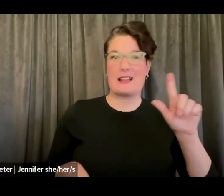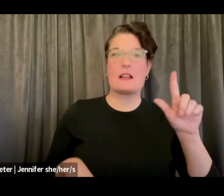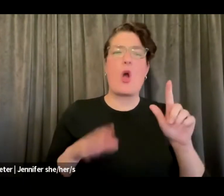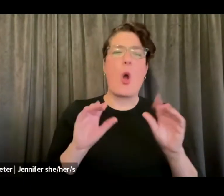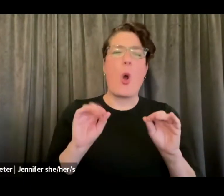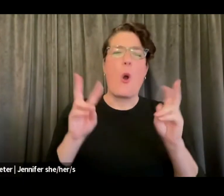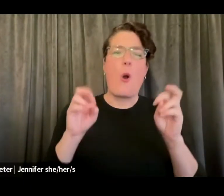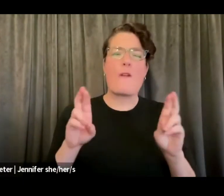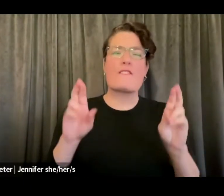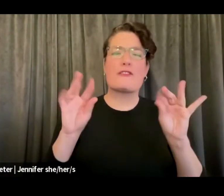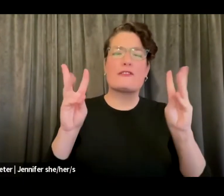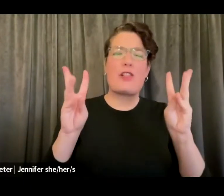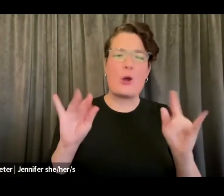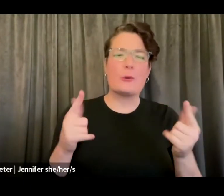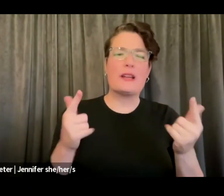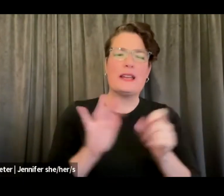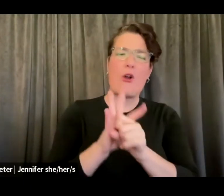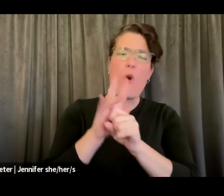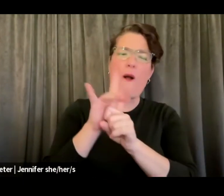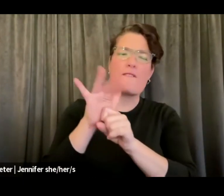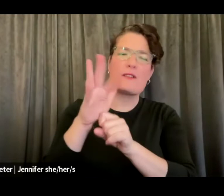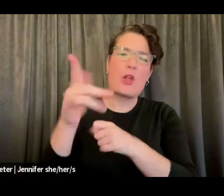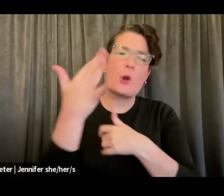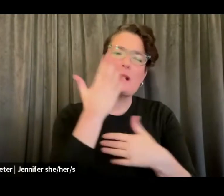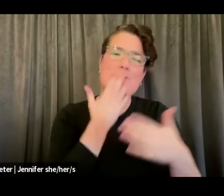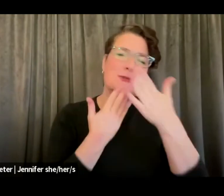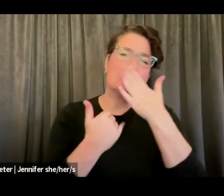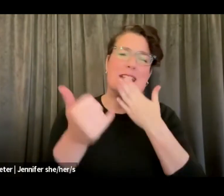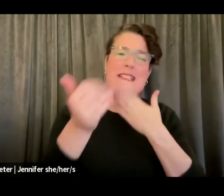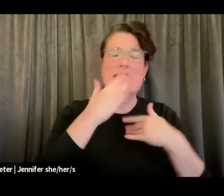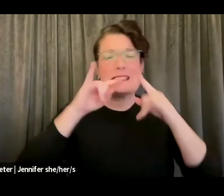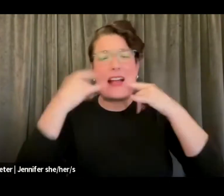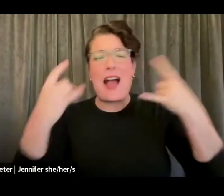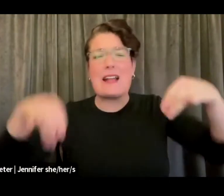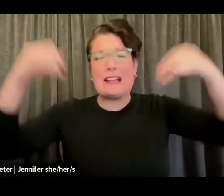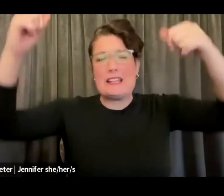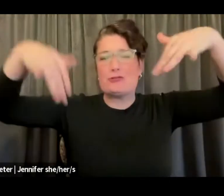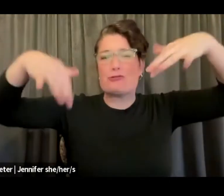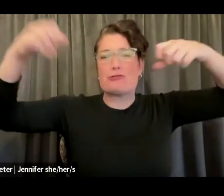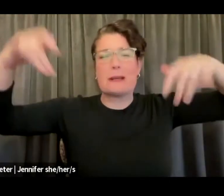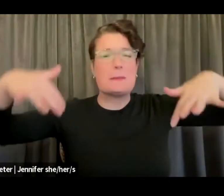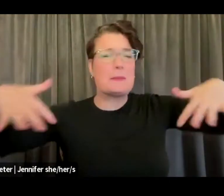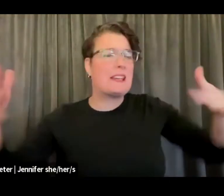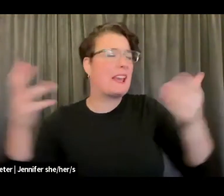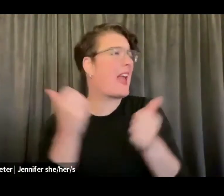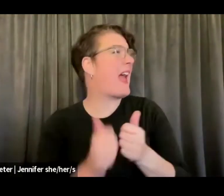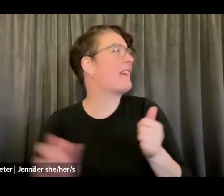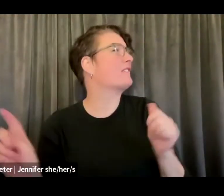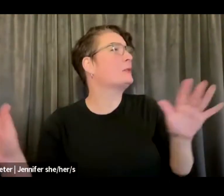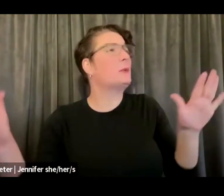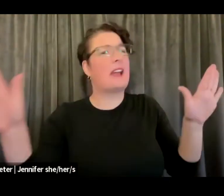Lukaza: Overflowing sweetness Mm-hmm yes honey dripping everywhere please Nomy: please